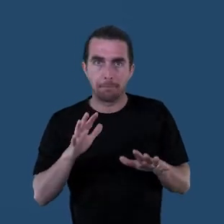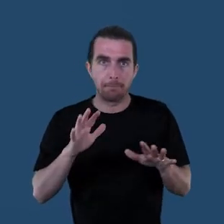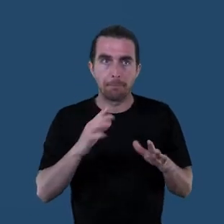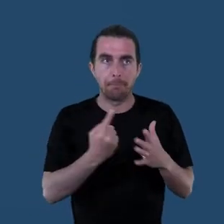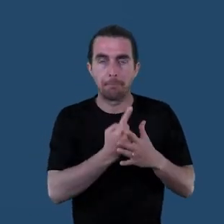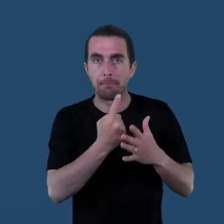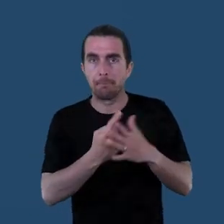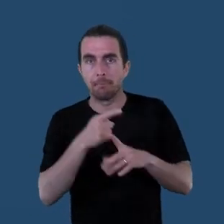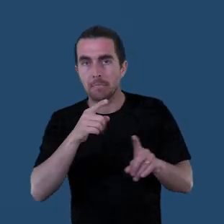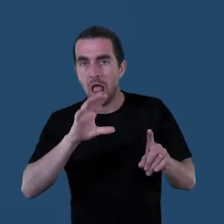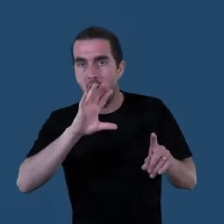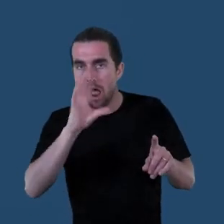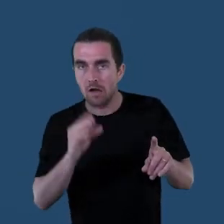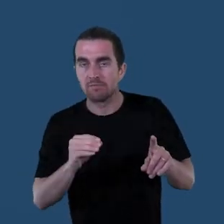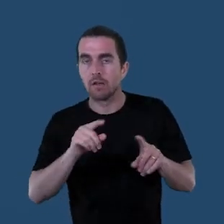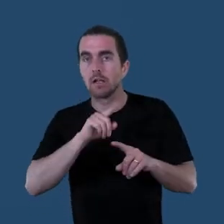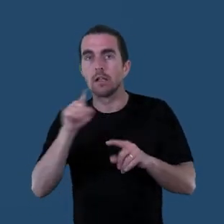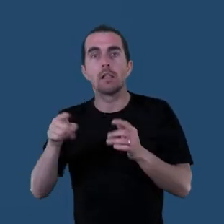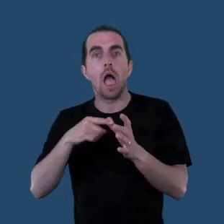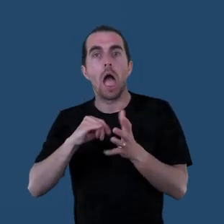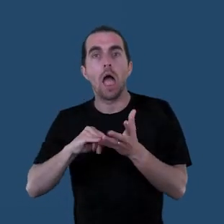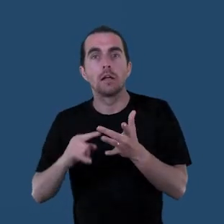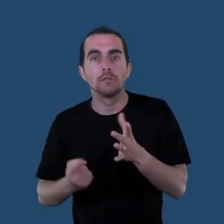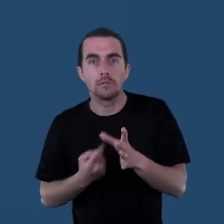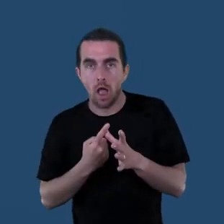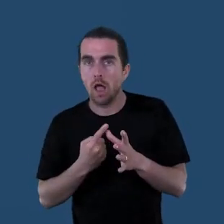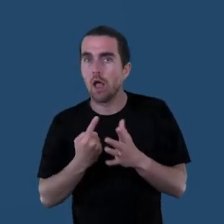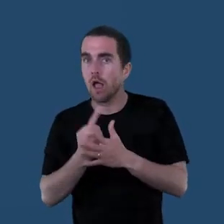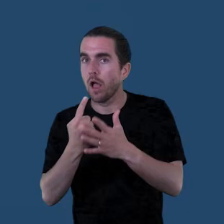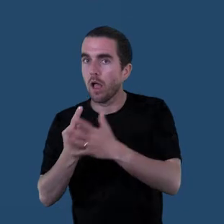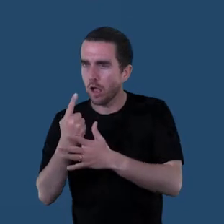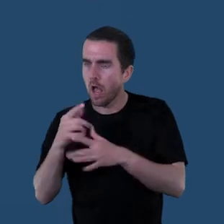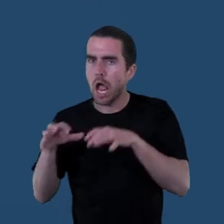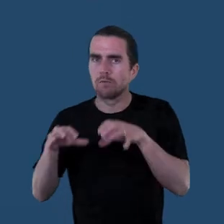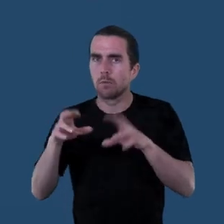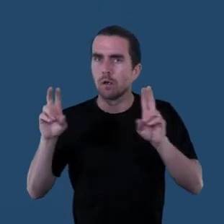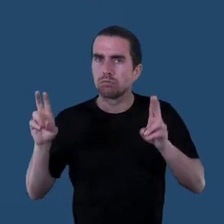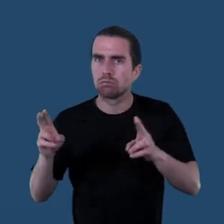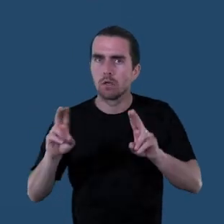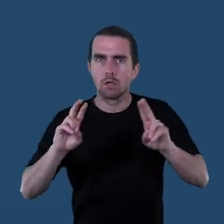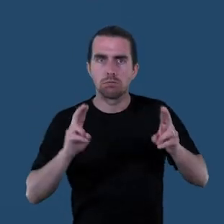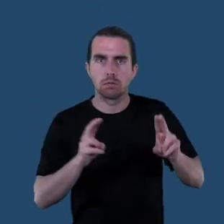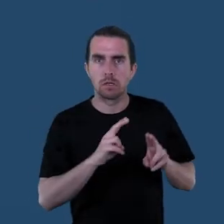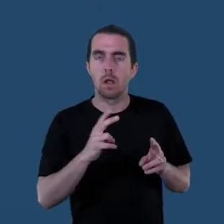things happening on the continent of Africa and across Asia, with numbers of animals reducing,